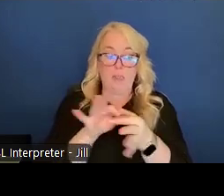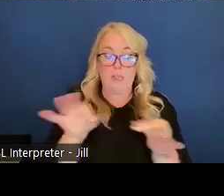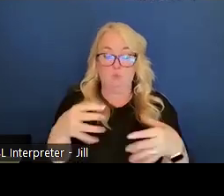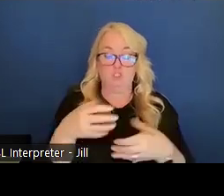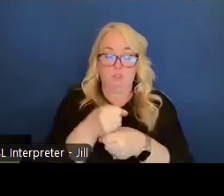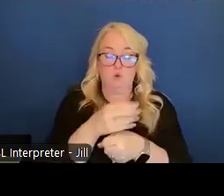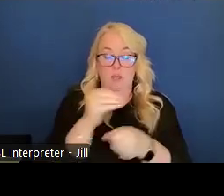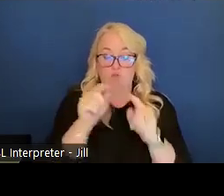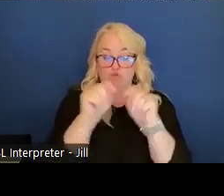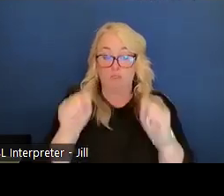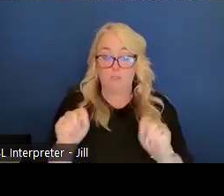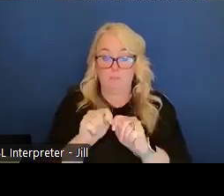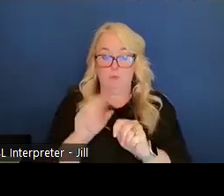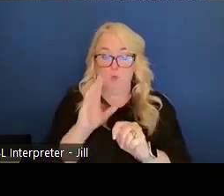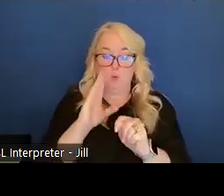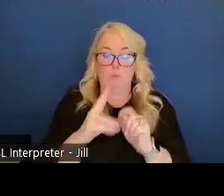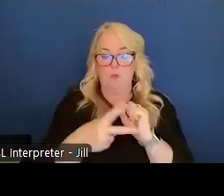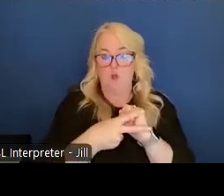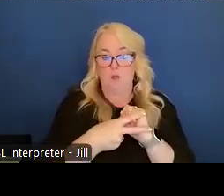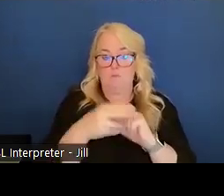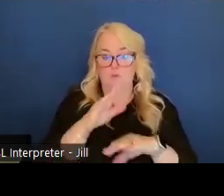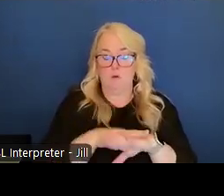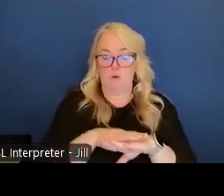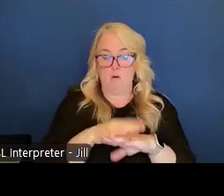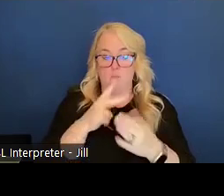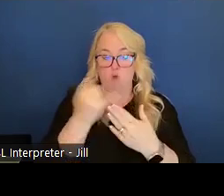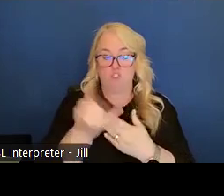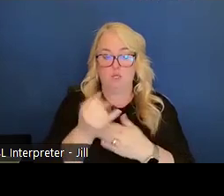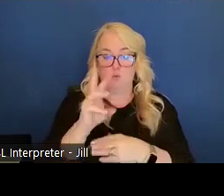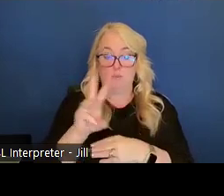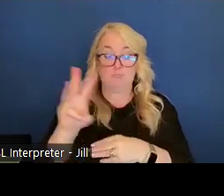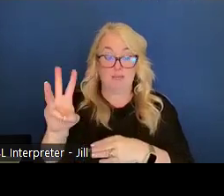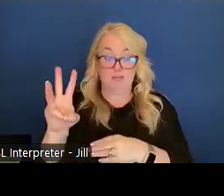made available and archived on our project website, which you